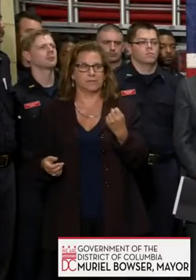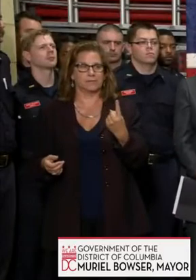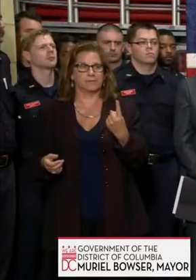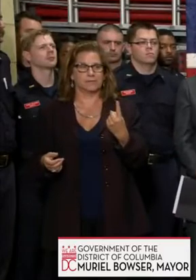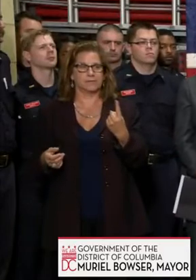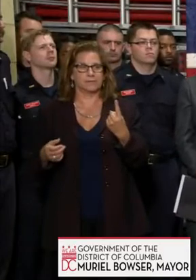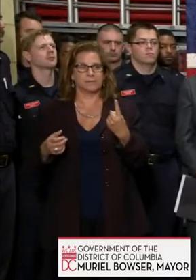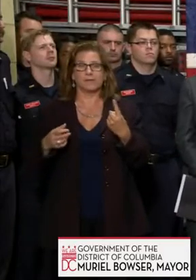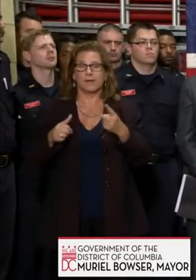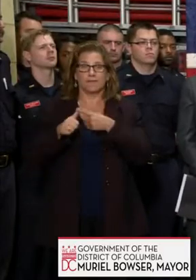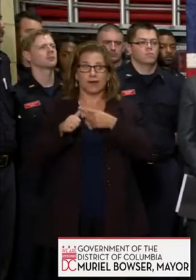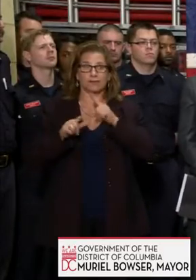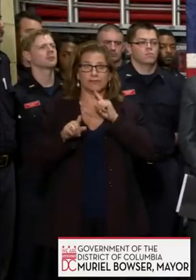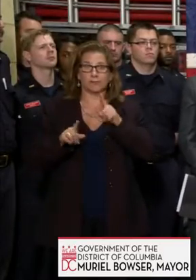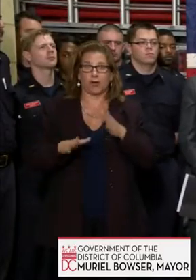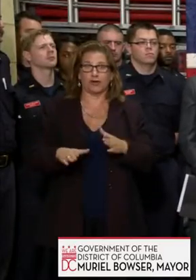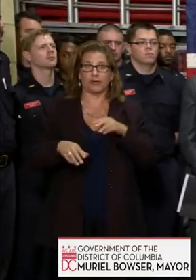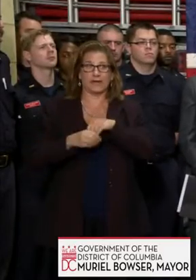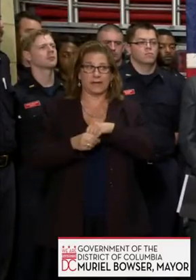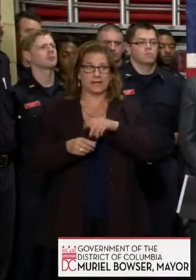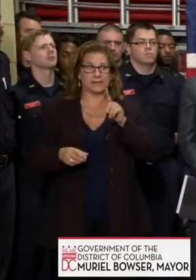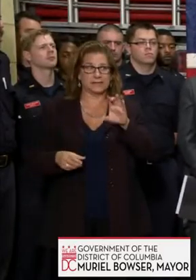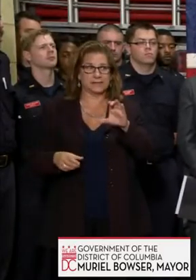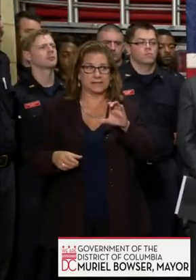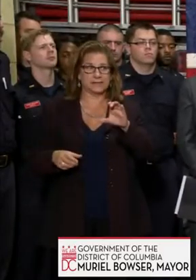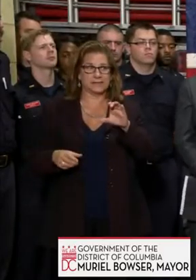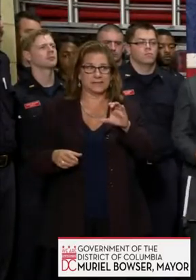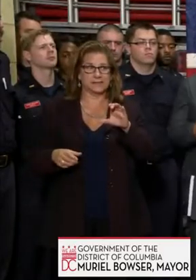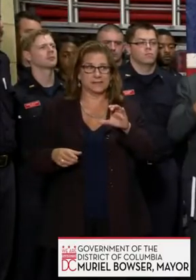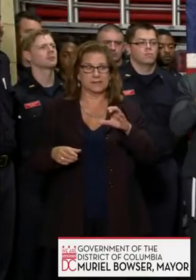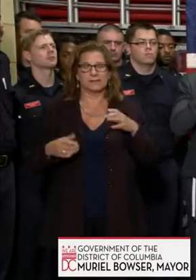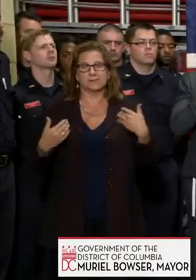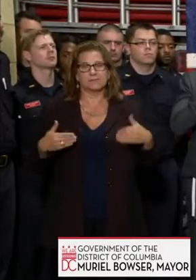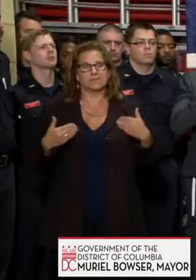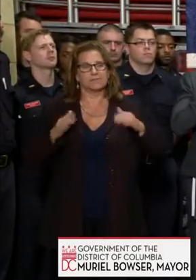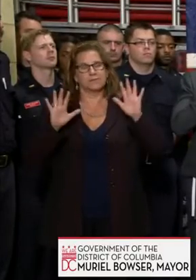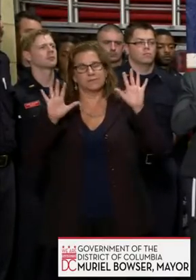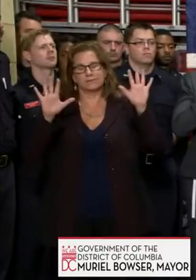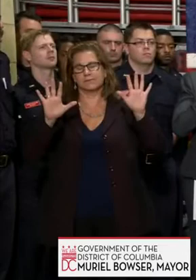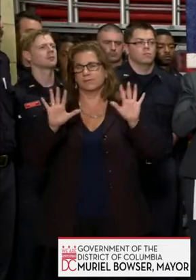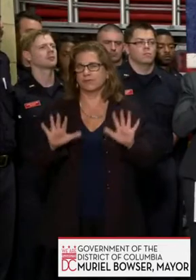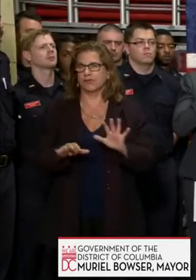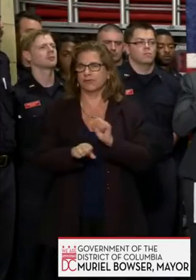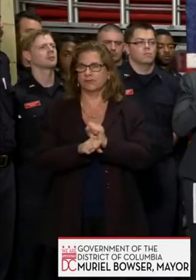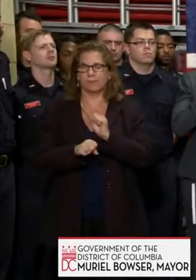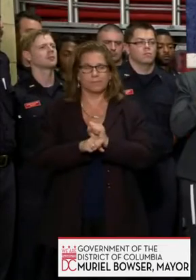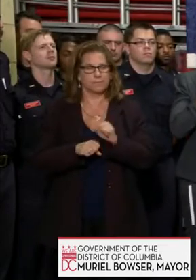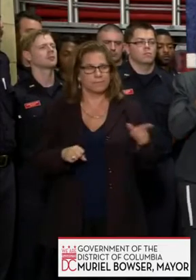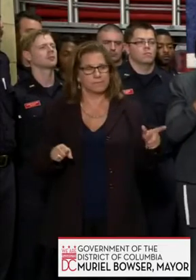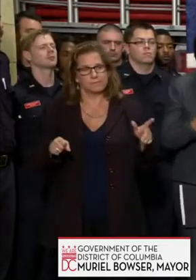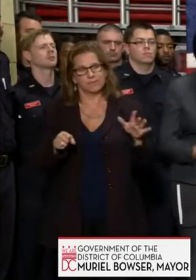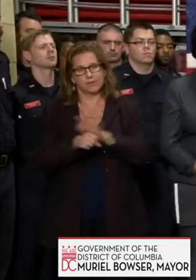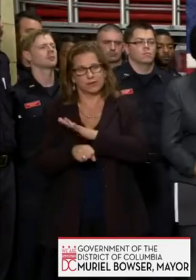DISTRICT OF COLUMBIA CARRY OUT THE EXTRAORDINARY RESPONSIBILITY OF PROTECTING NOT ONLY DISTRICT RESIDENTS BUT ALSO ALL WHO VISIT